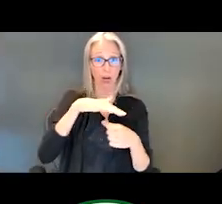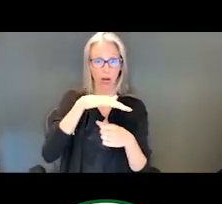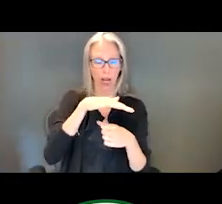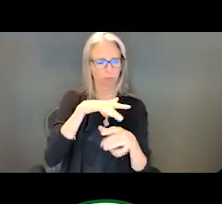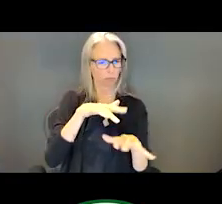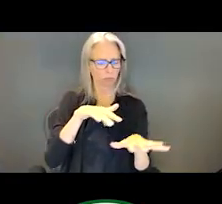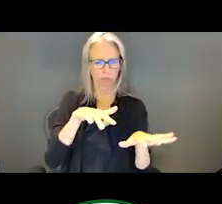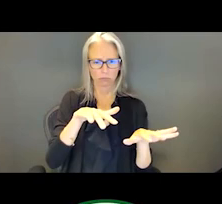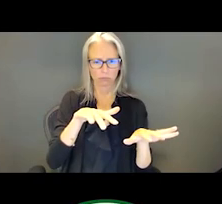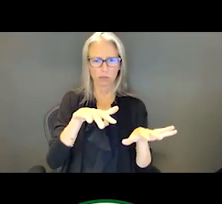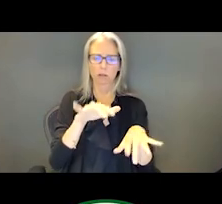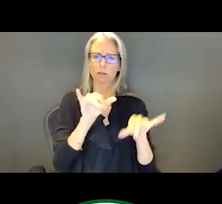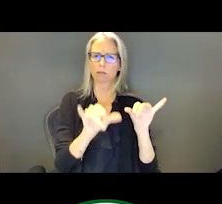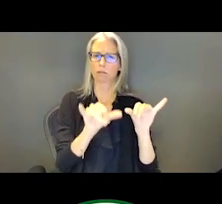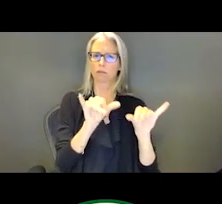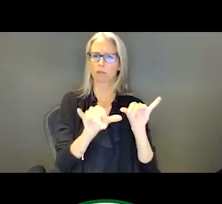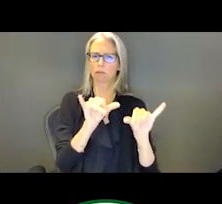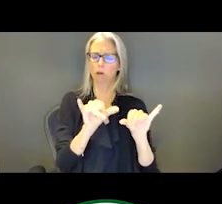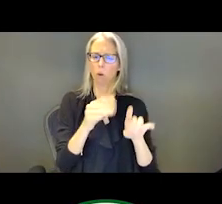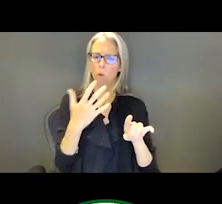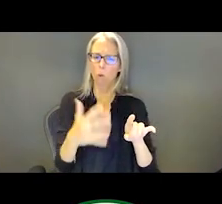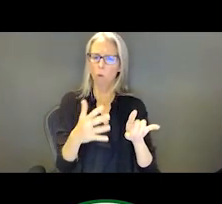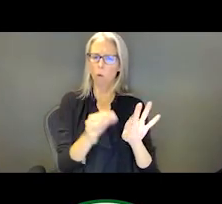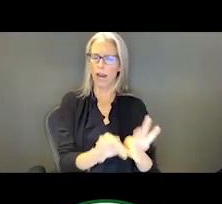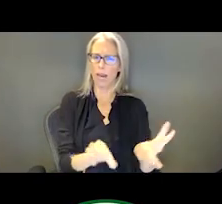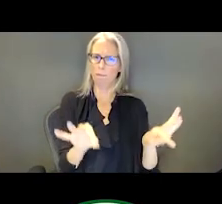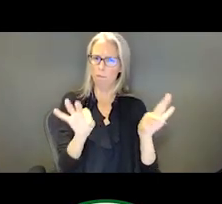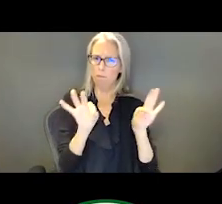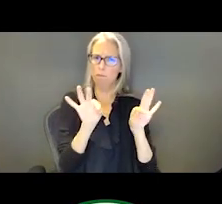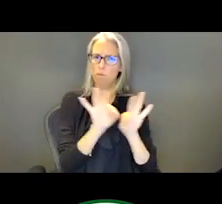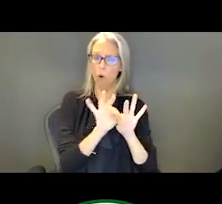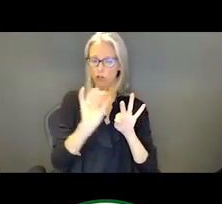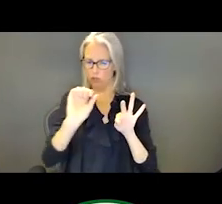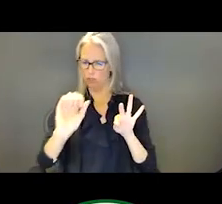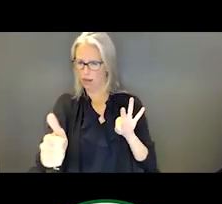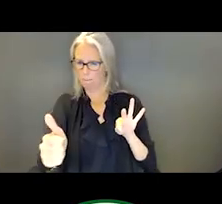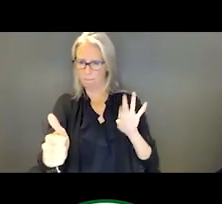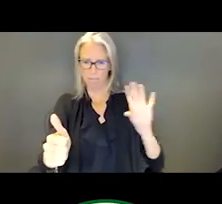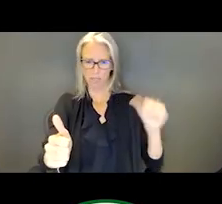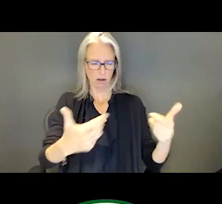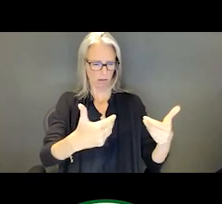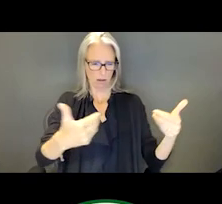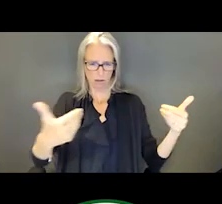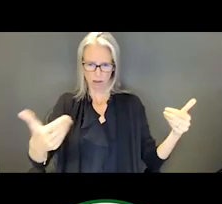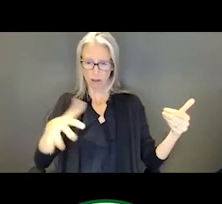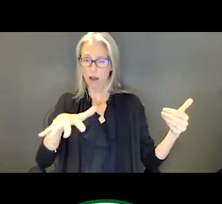We had a great project on Haiti Guai a long time ago and it really opened my eyes in the eyes of the organization. Importance in the possibilities of what we can actually do. And it's been a real pleasure and treats to be develop personal relationships with Glennis for many reasons one is Glennis